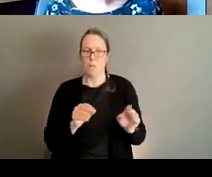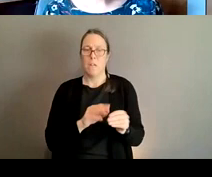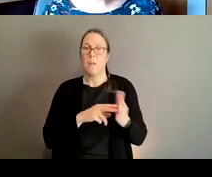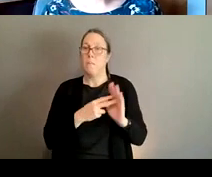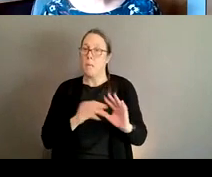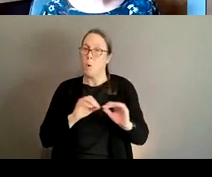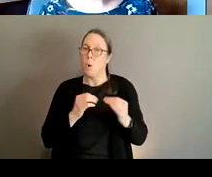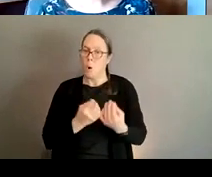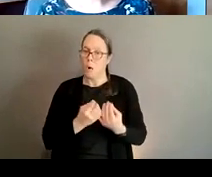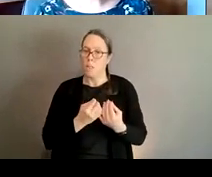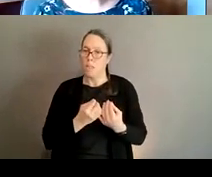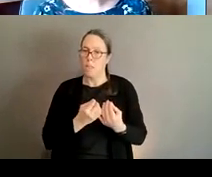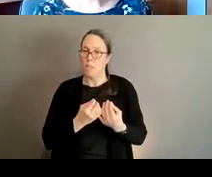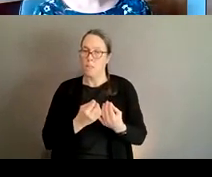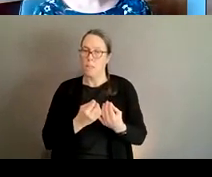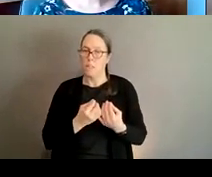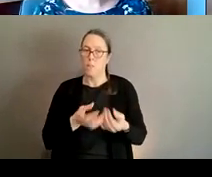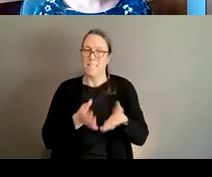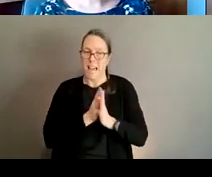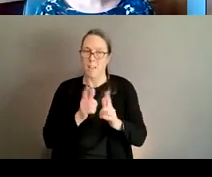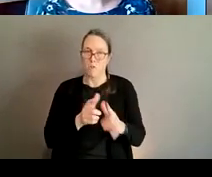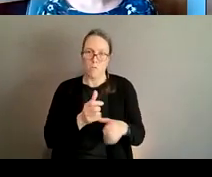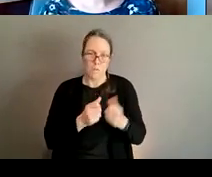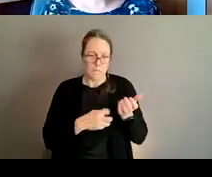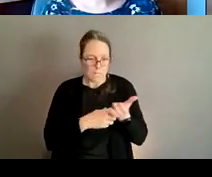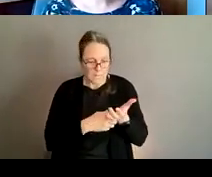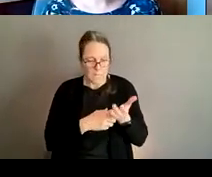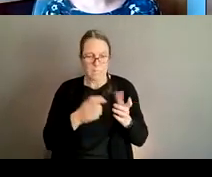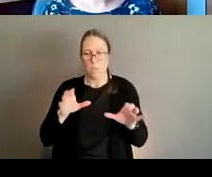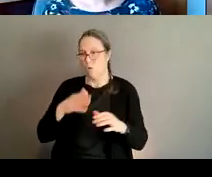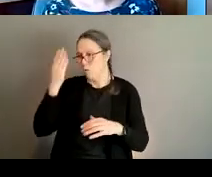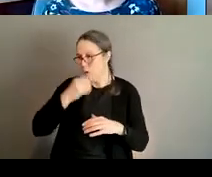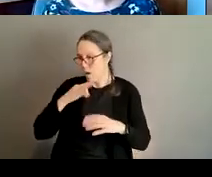Director was asked to help take tickets and do front of house and greet people and stand